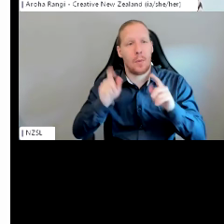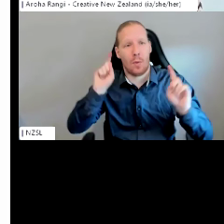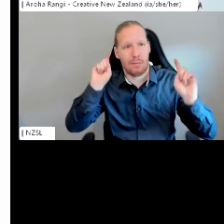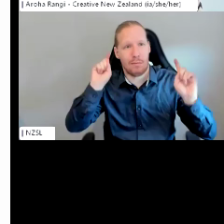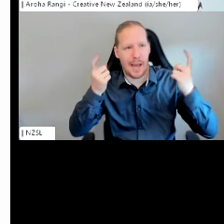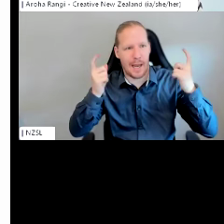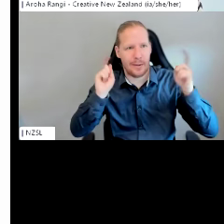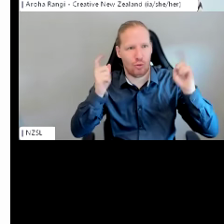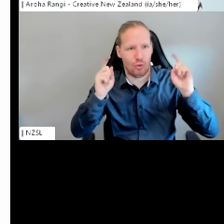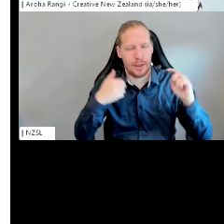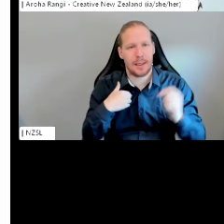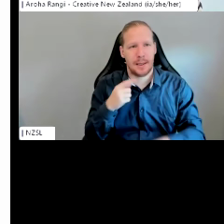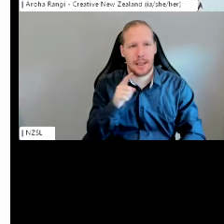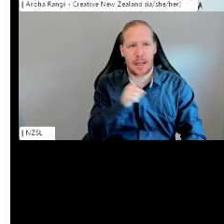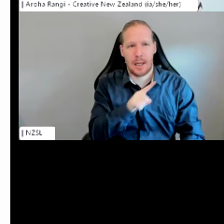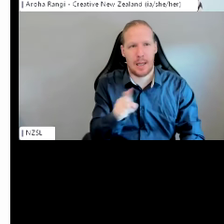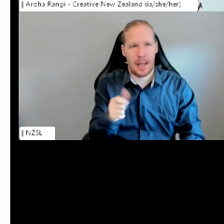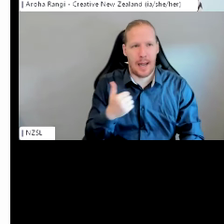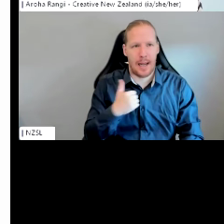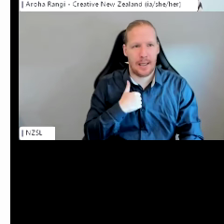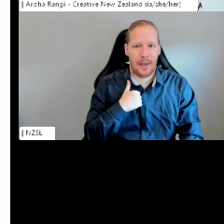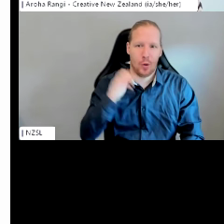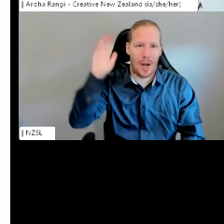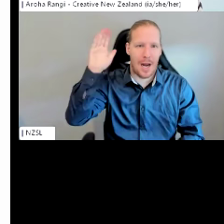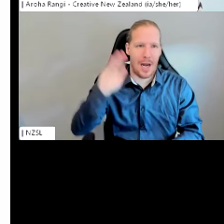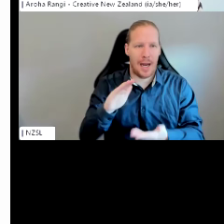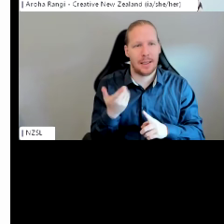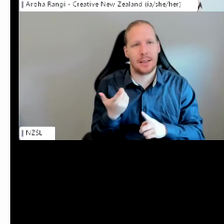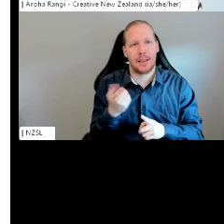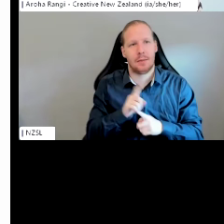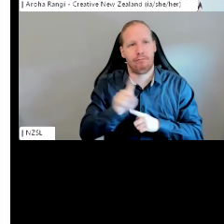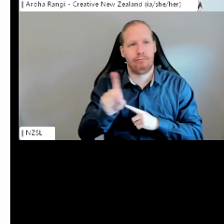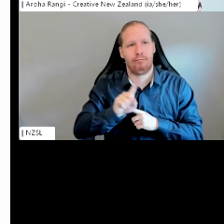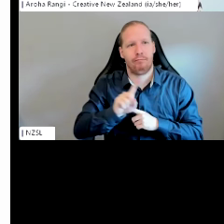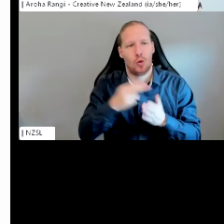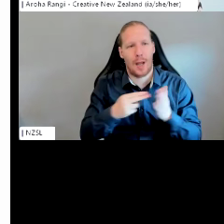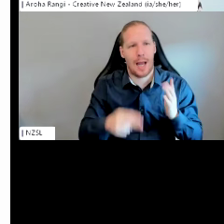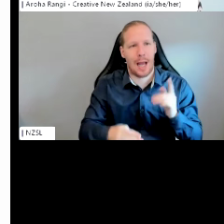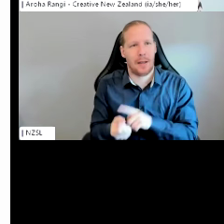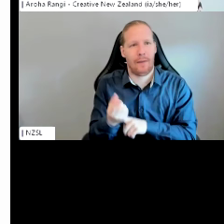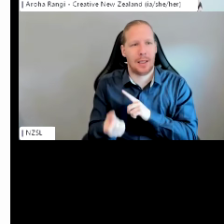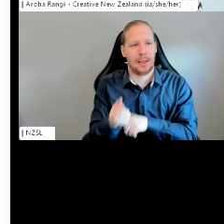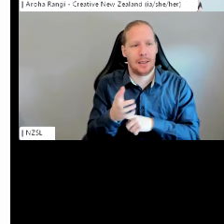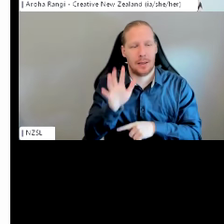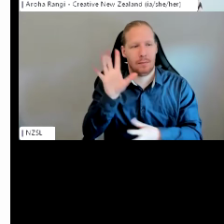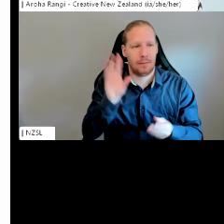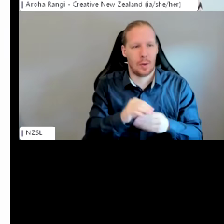coming 12 months than to increase it. So 21% of people told us that they're likely to attend less